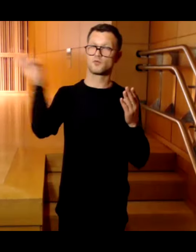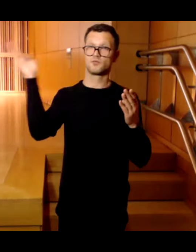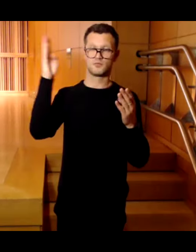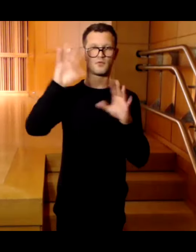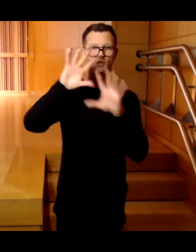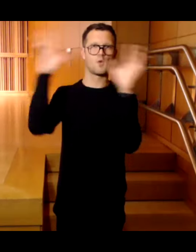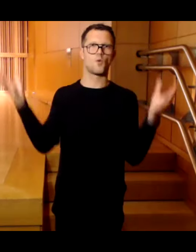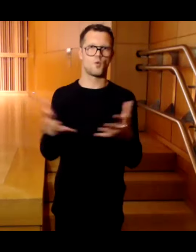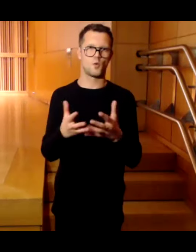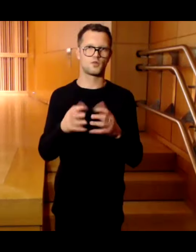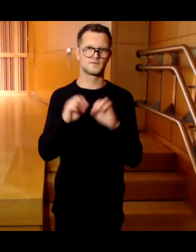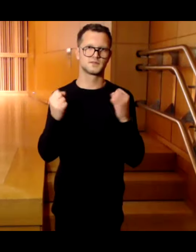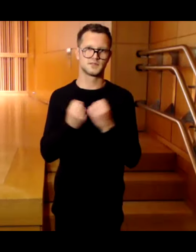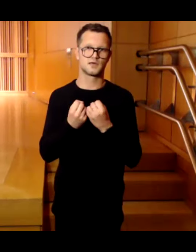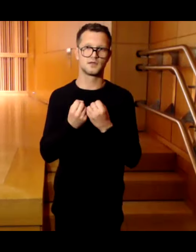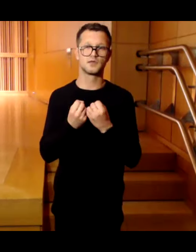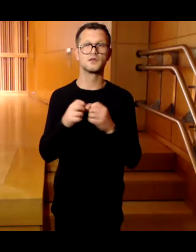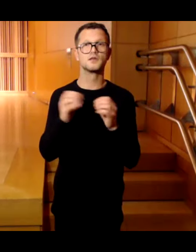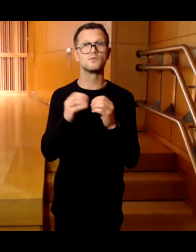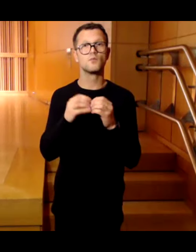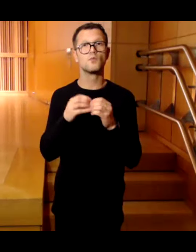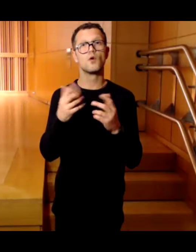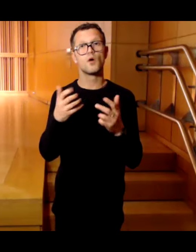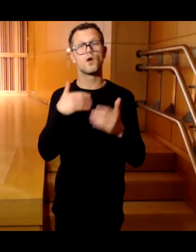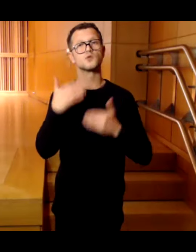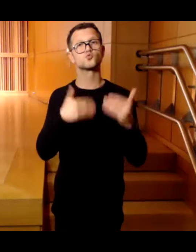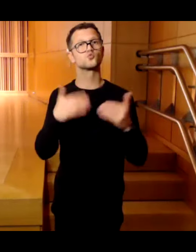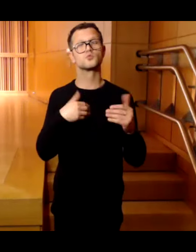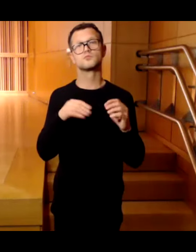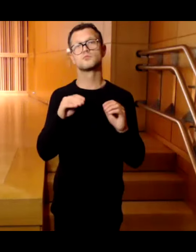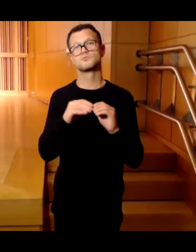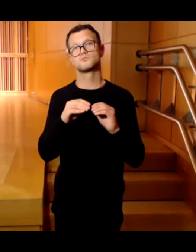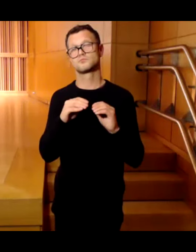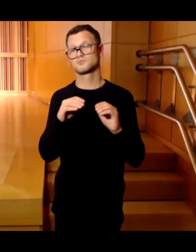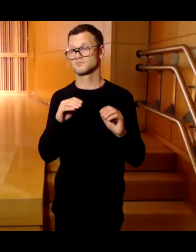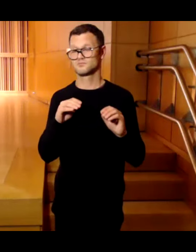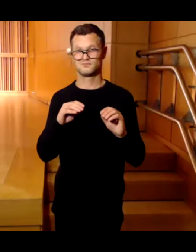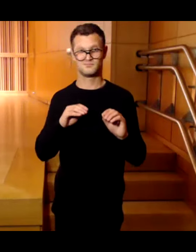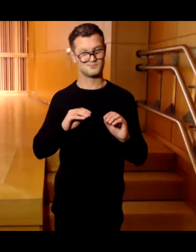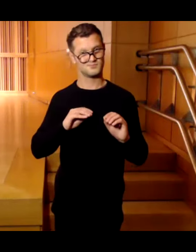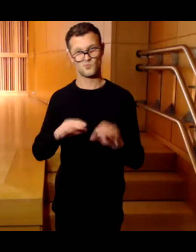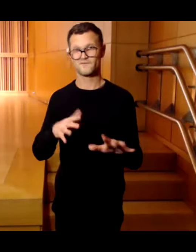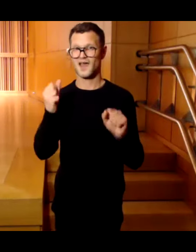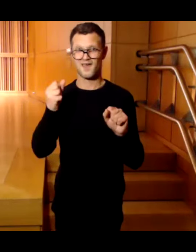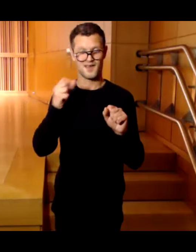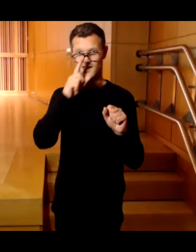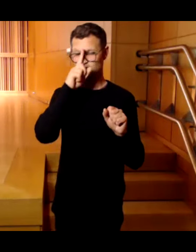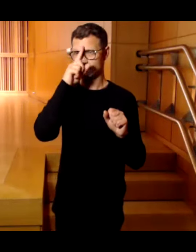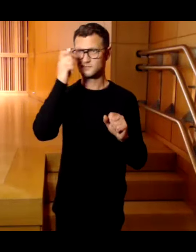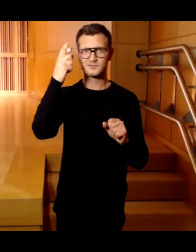Moreover, we need to get moving. with this process as quickly as possible. As part of what is underway in the United States today.